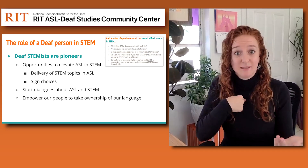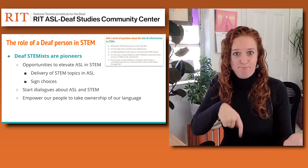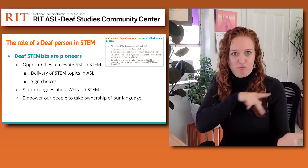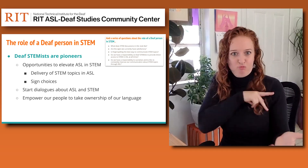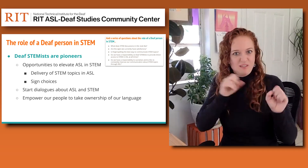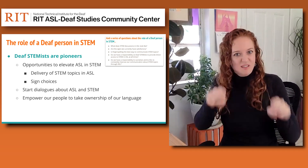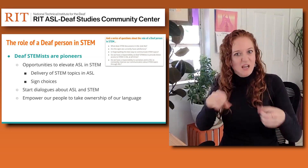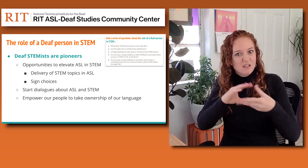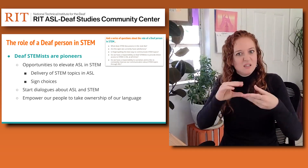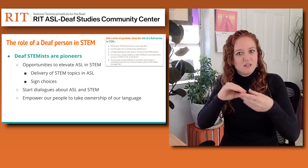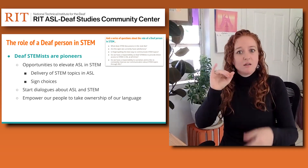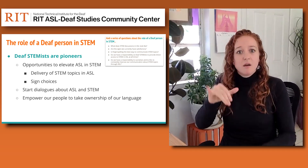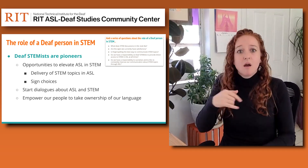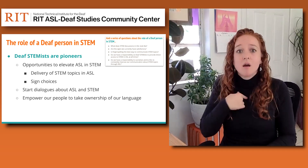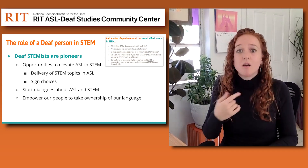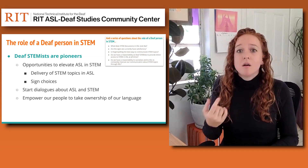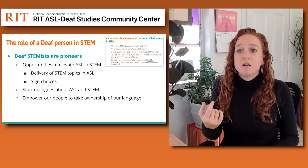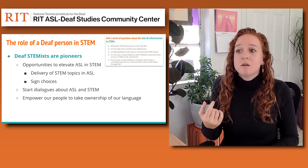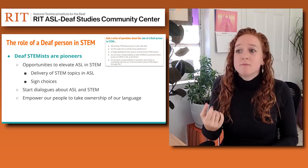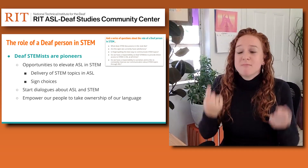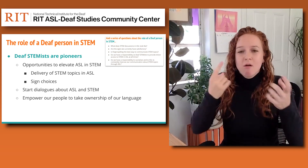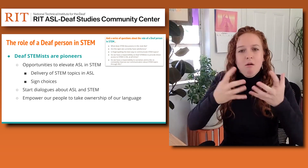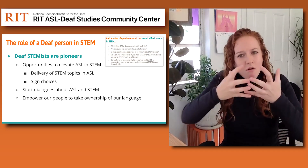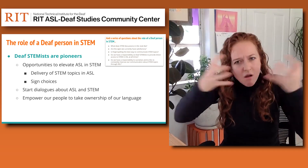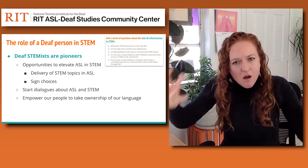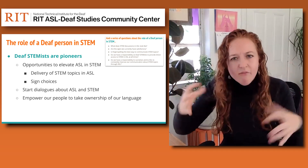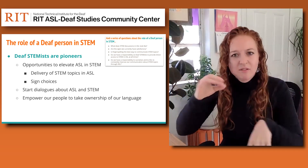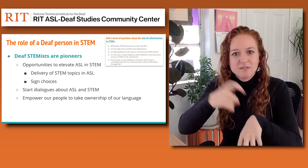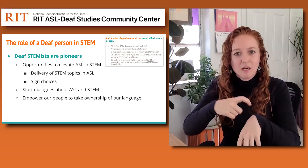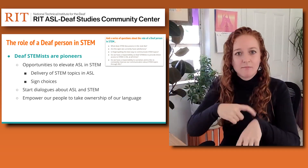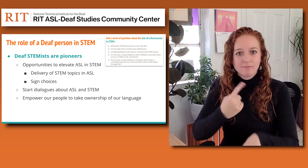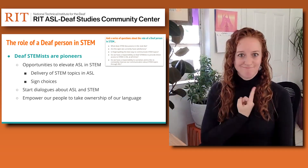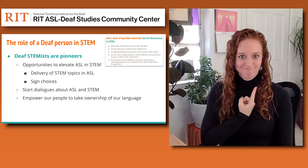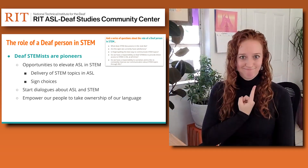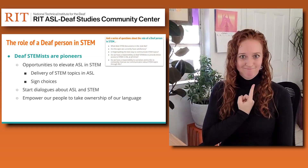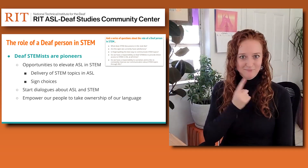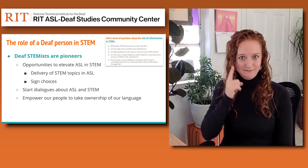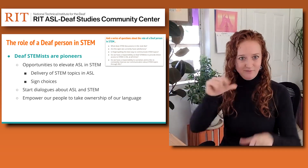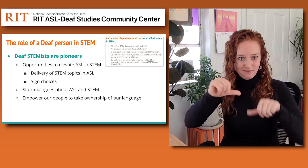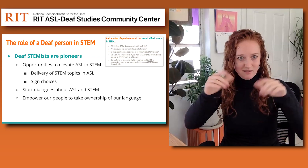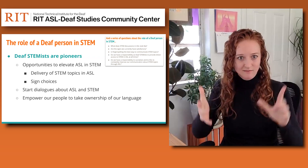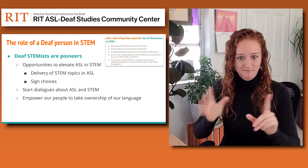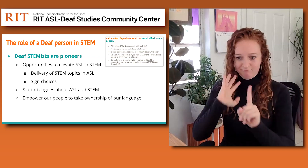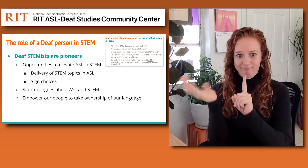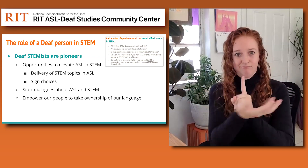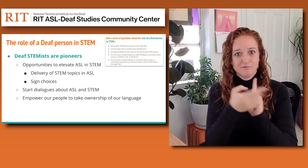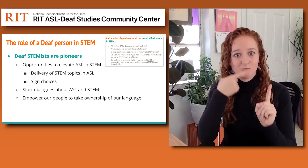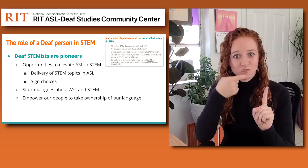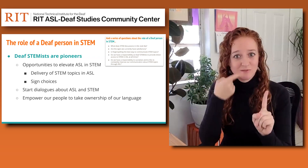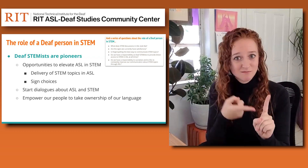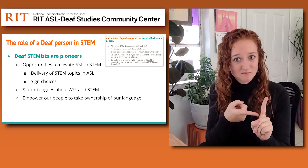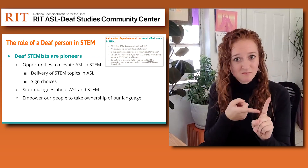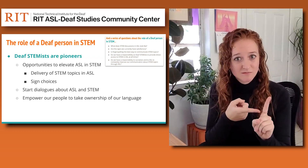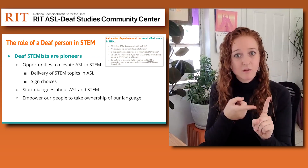I personally can talk about my experience, but a lot of time, I'm alone as a deaf scientist